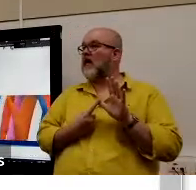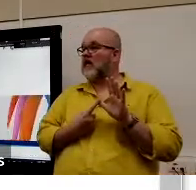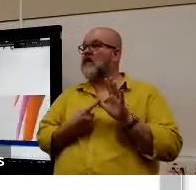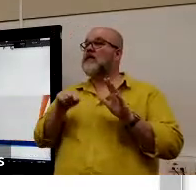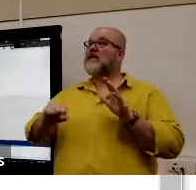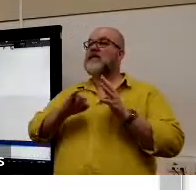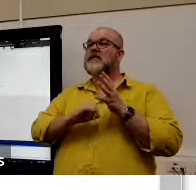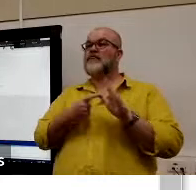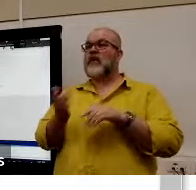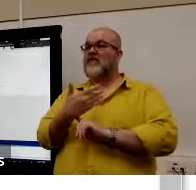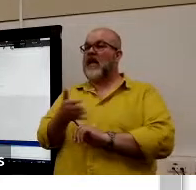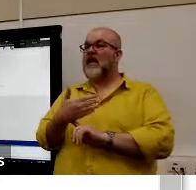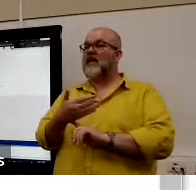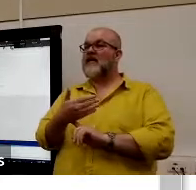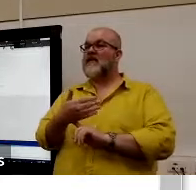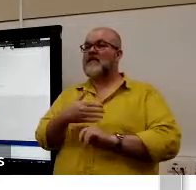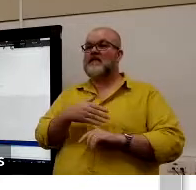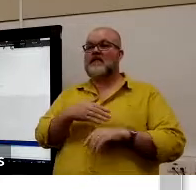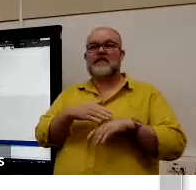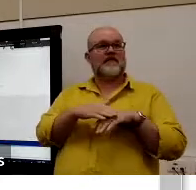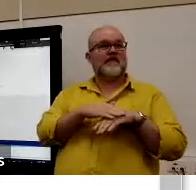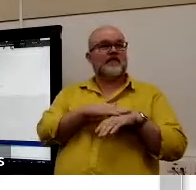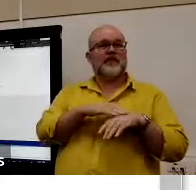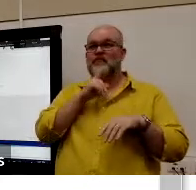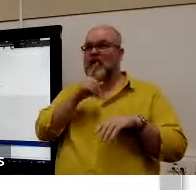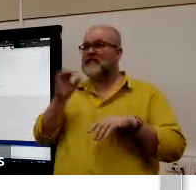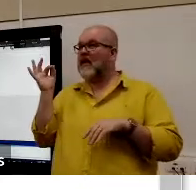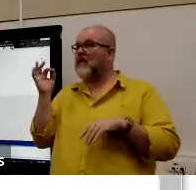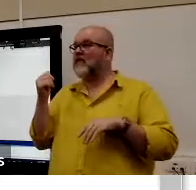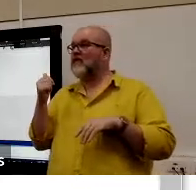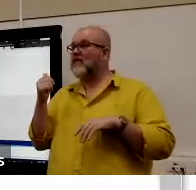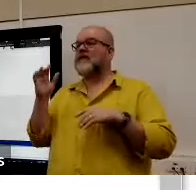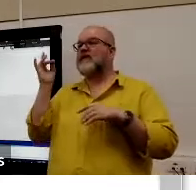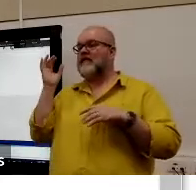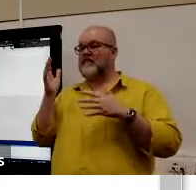And the colors why? Well really I was thinking South Australia.